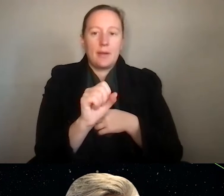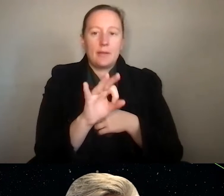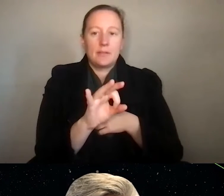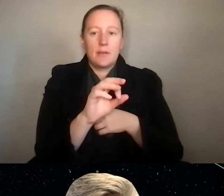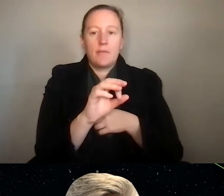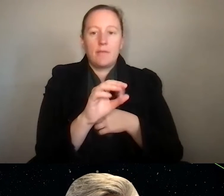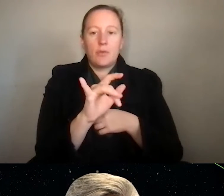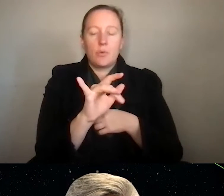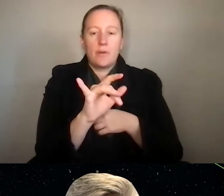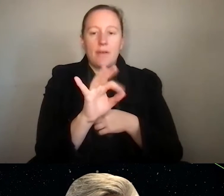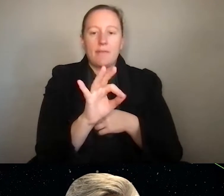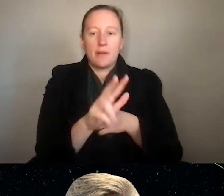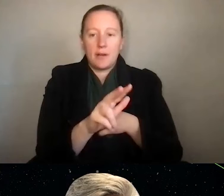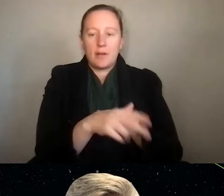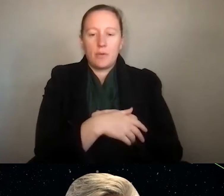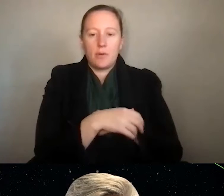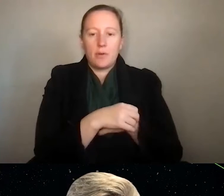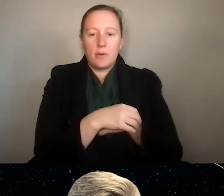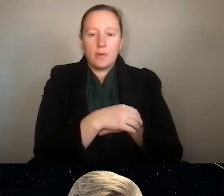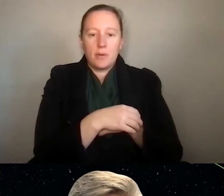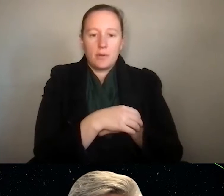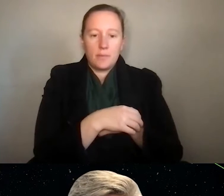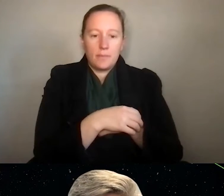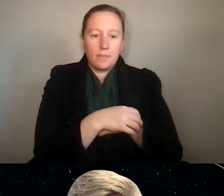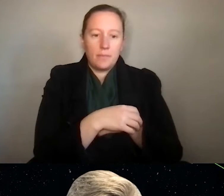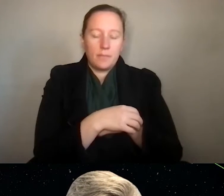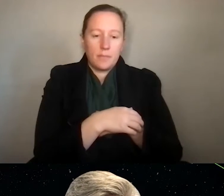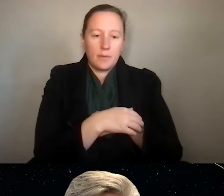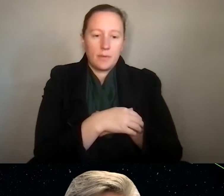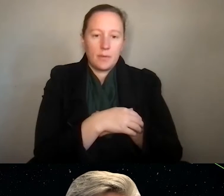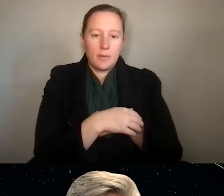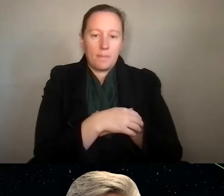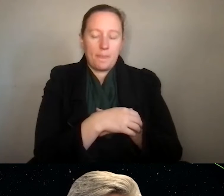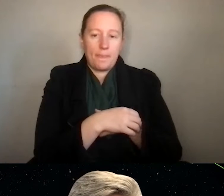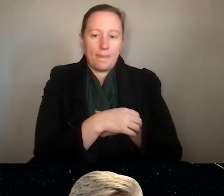which was in her slide deck, was just recently released. It really deals with studying